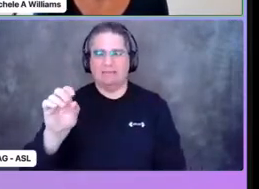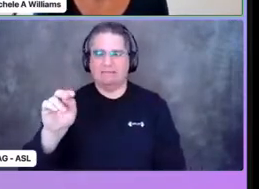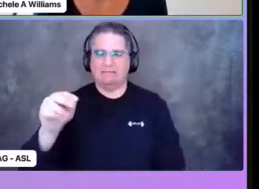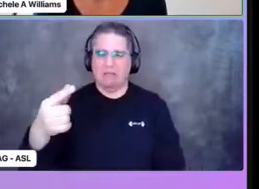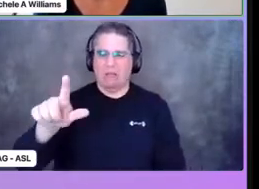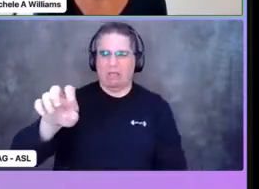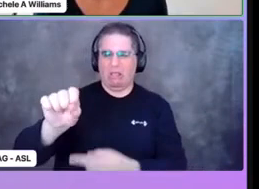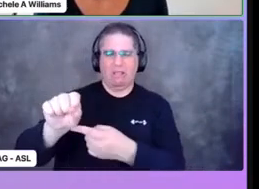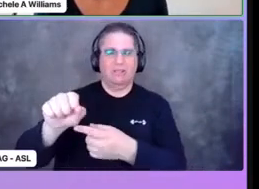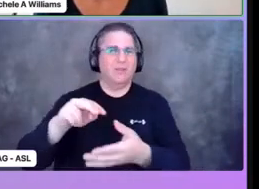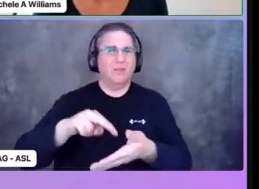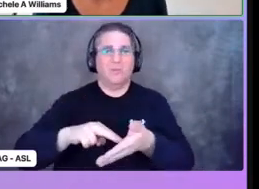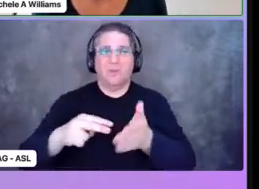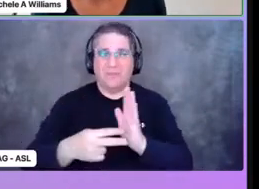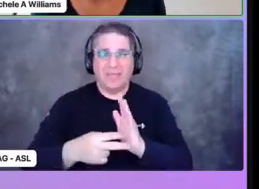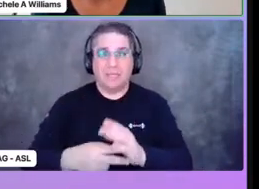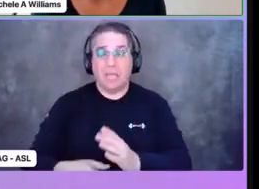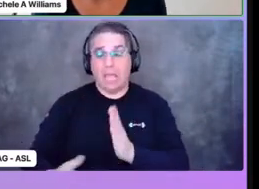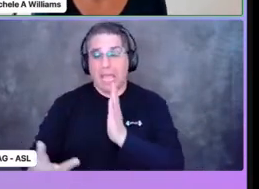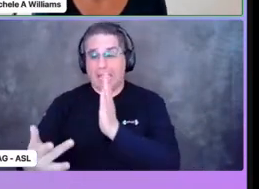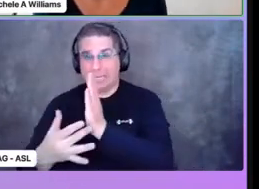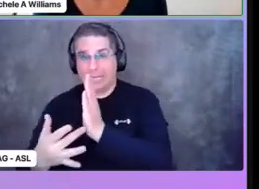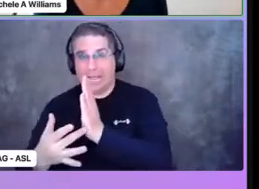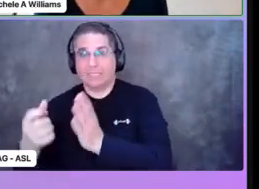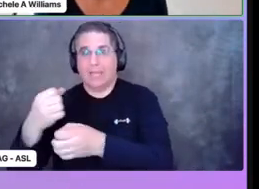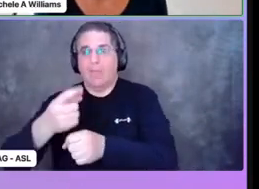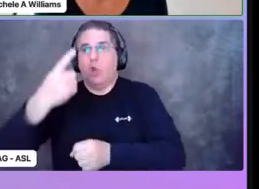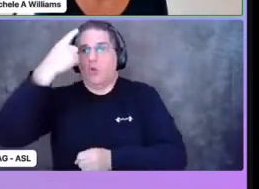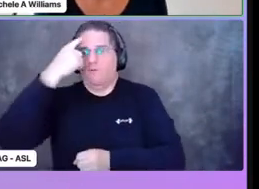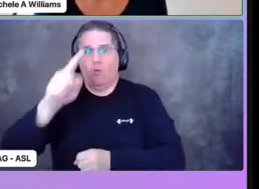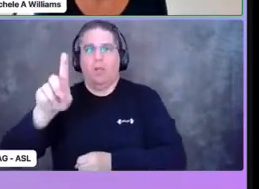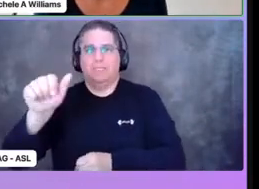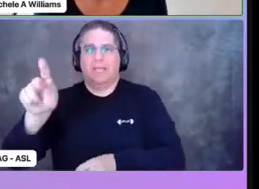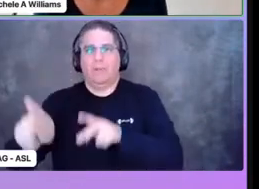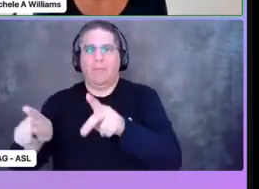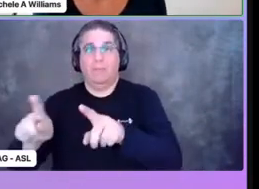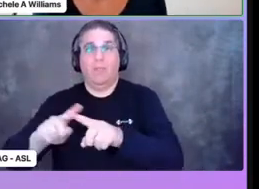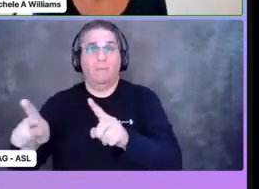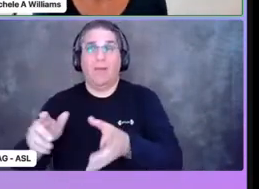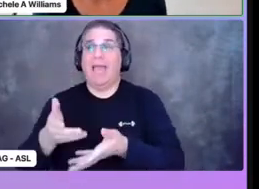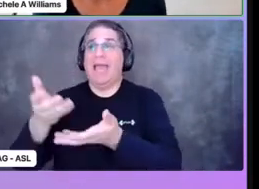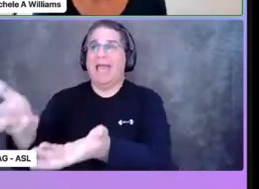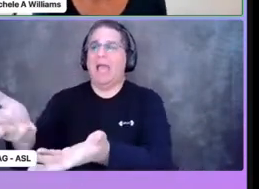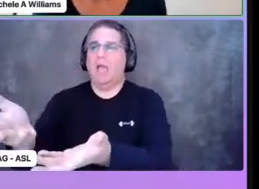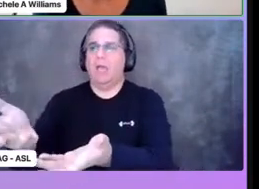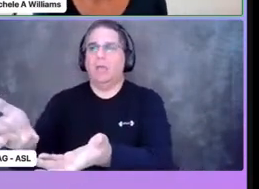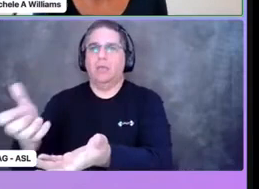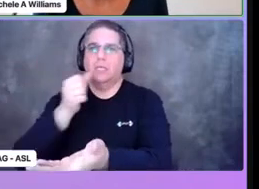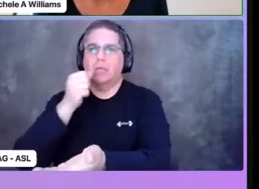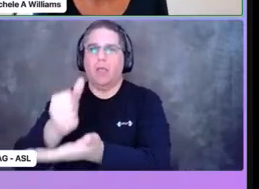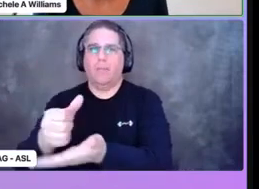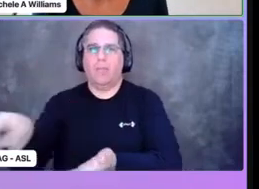search tool, and you will immediately see a lot of examples of disability dongles. Basically technology